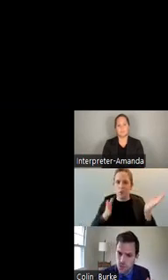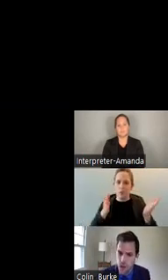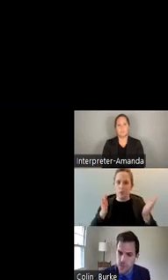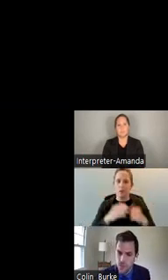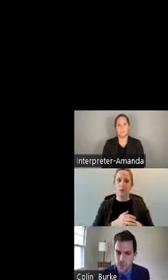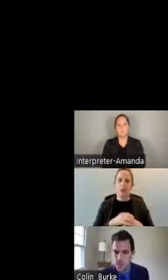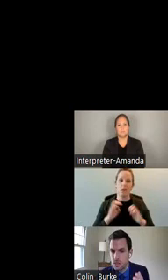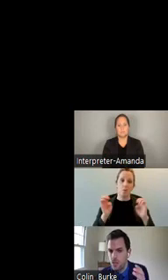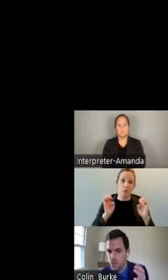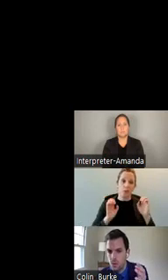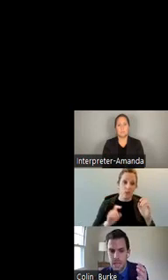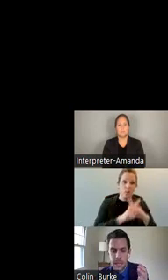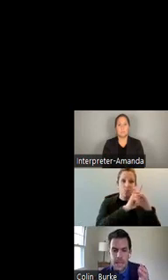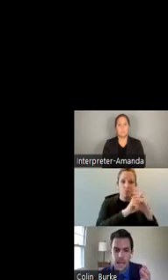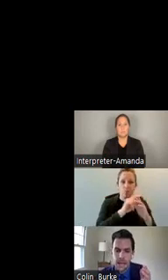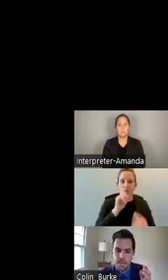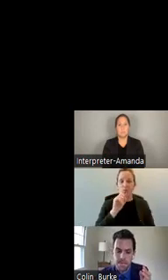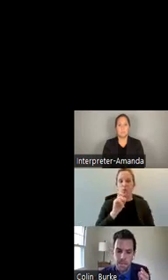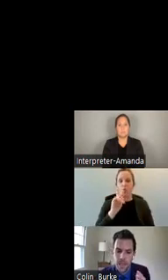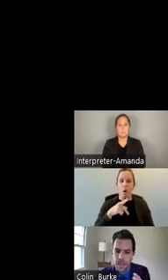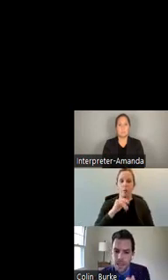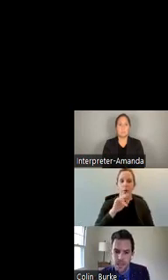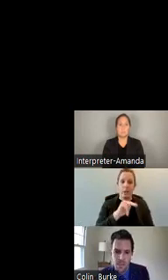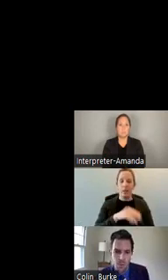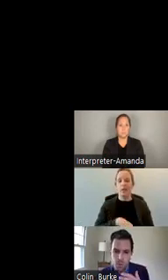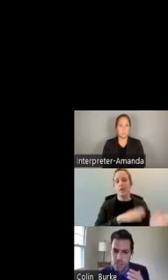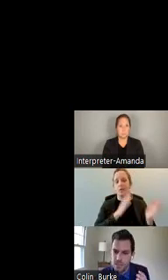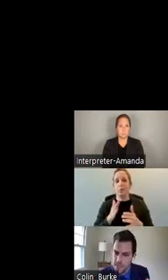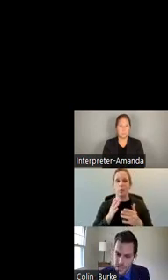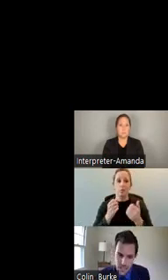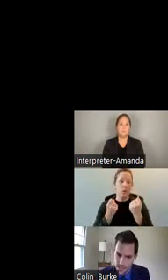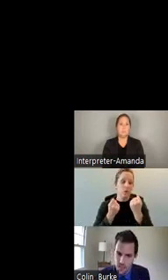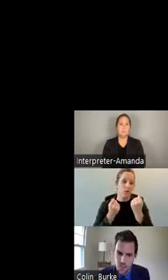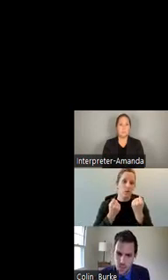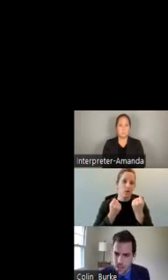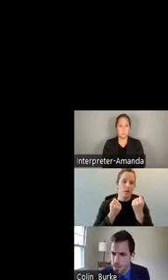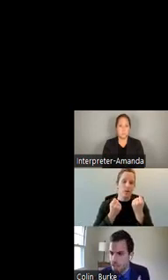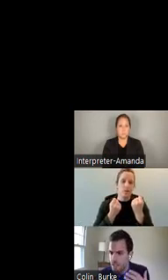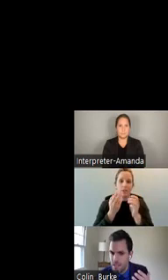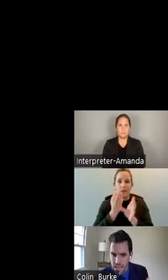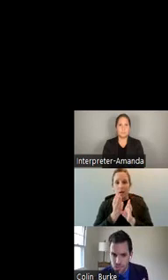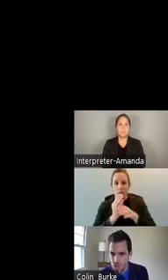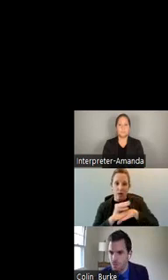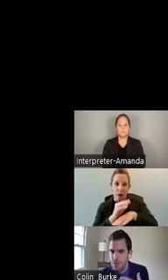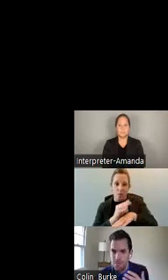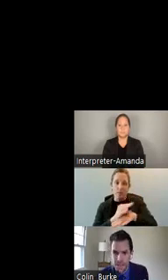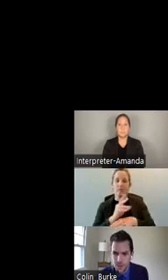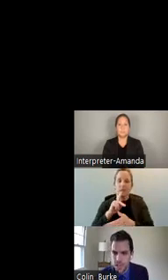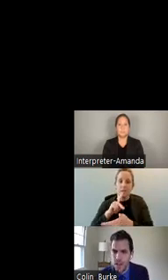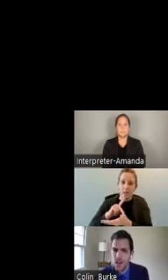drop-in services to support with psychological counseling psychiatric treatment Medical Care